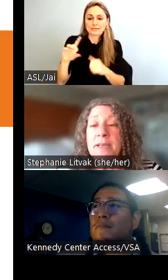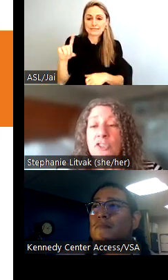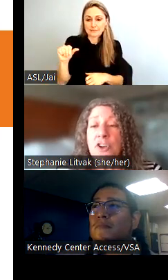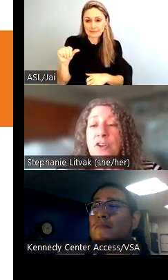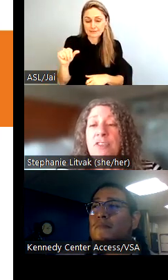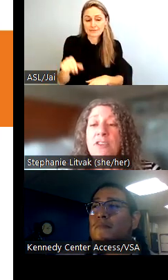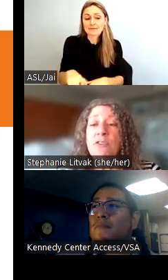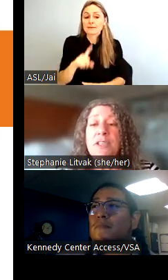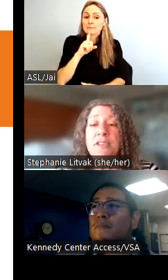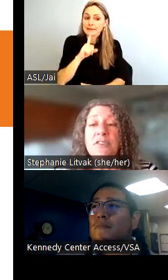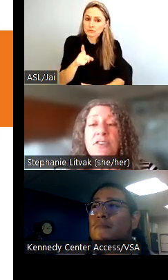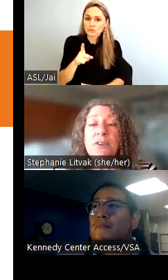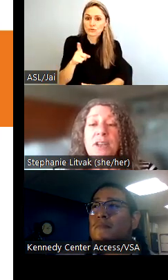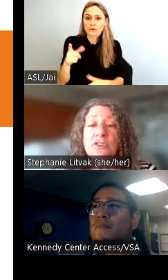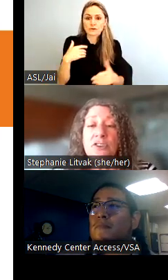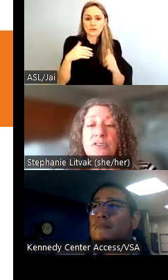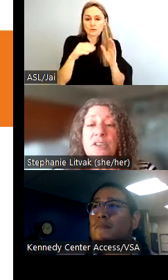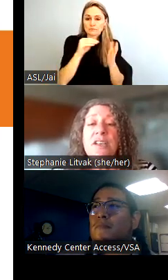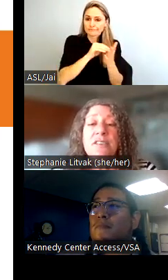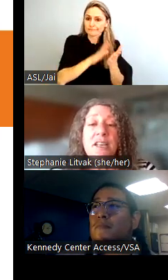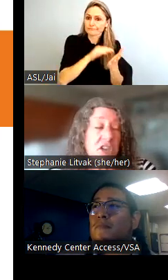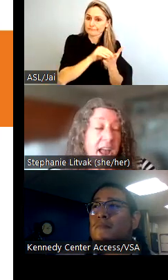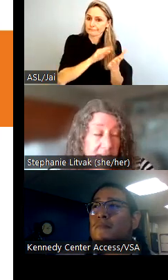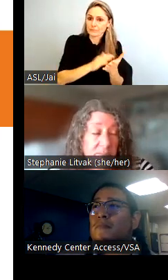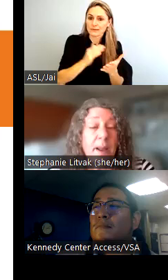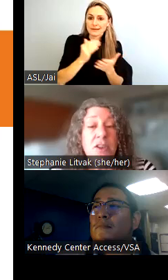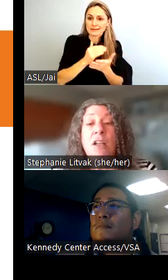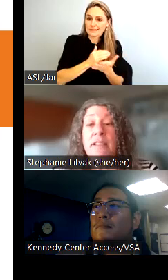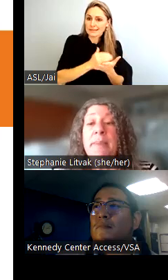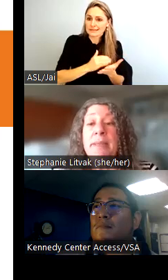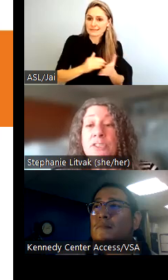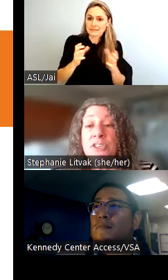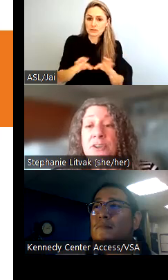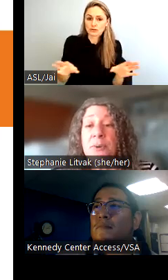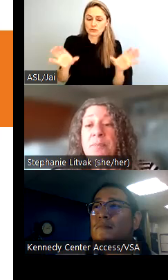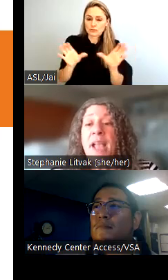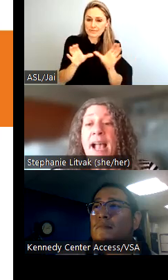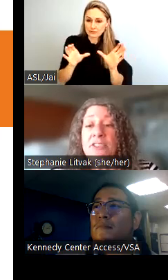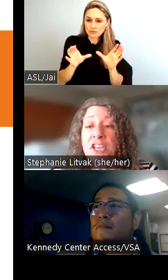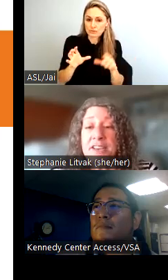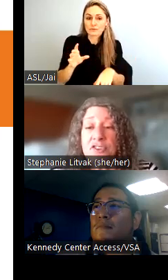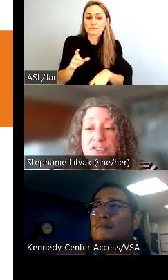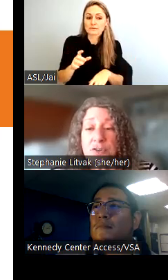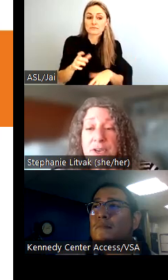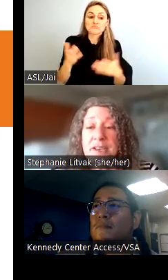Make sure that you list the credentials such as, but not limited to educational degrees